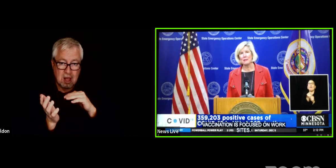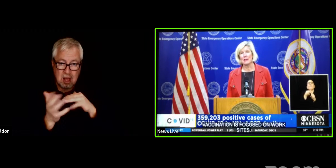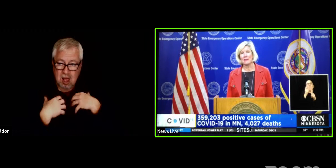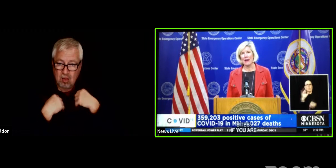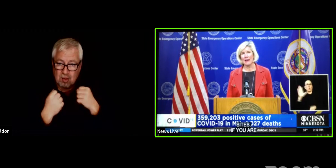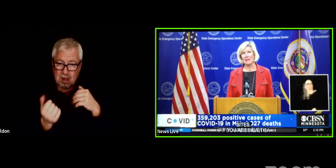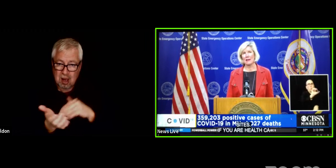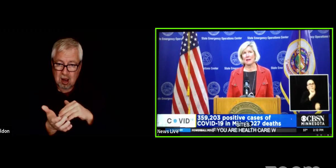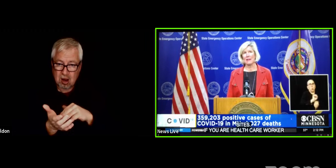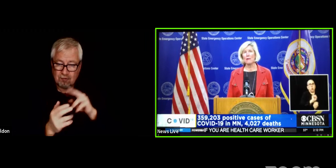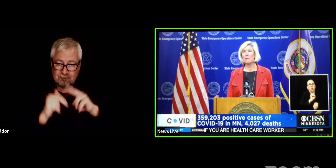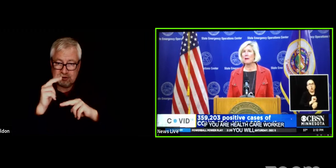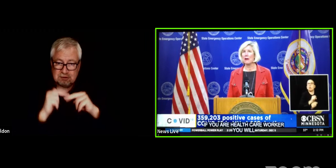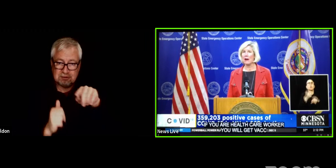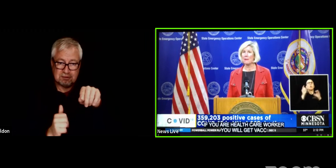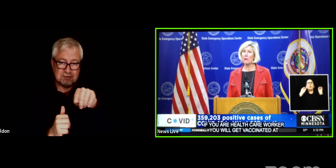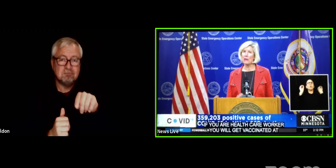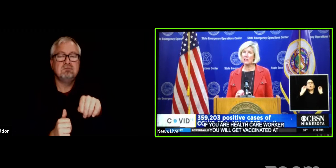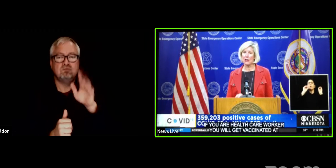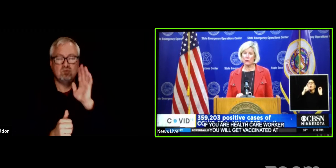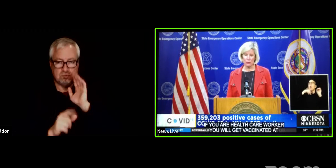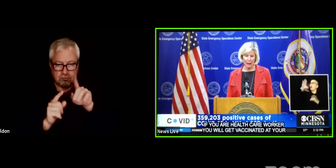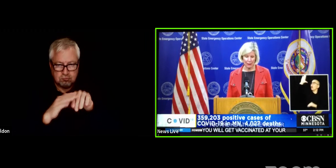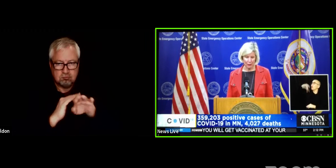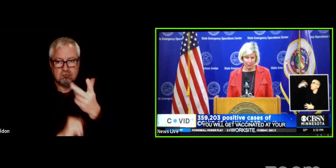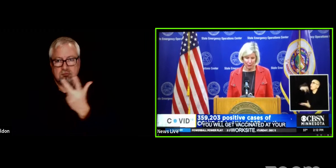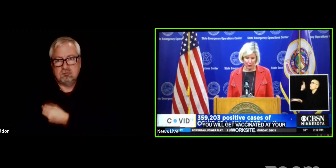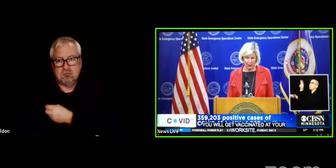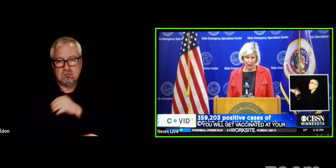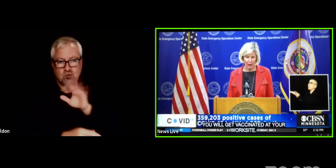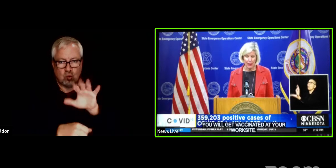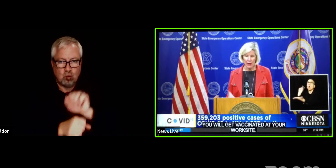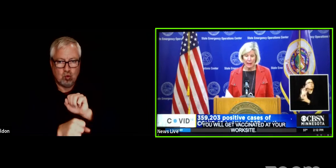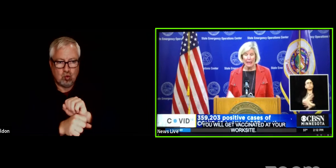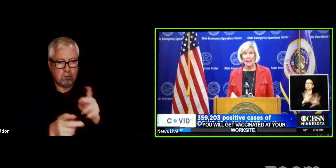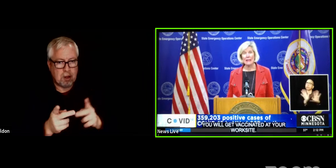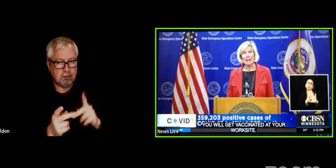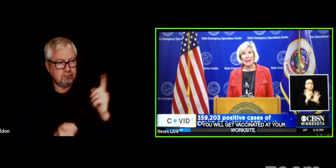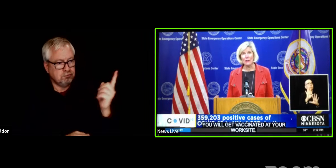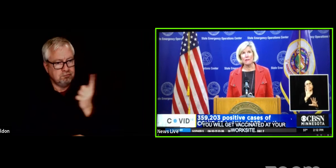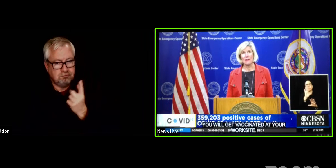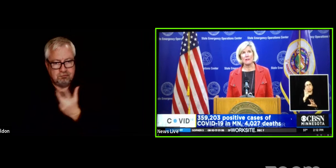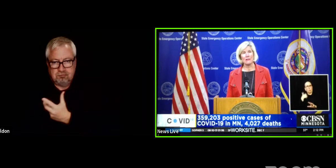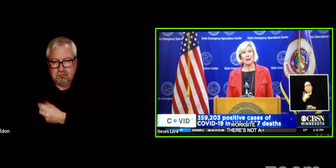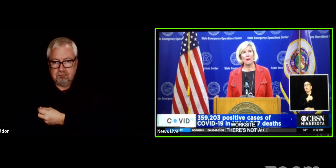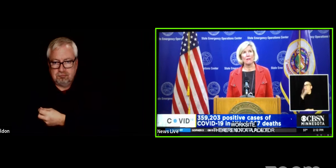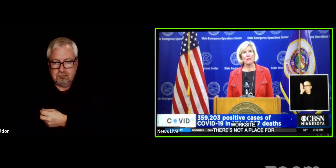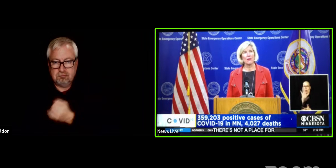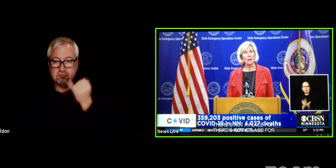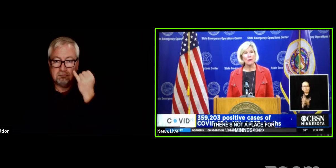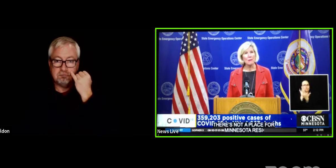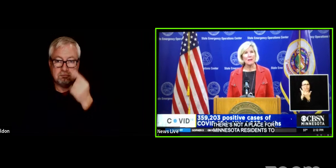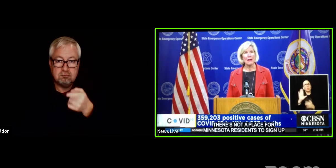TO GET VACCINATED. THEY WILL BE REACHED OUT TO BY THEIR EMPLOYER. IN LATER PHASES, HOWEVER, THERE WILL BE THAT